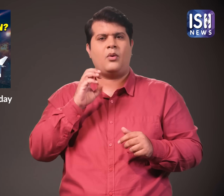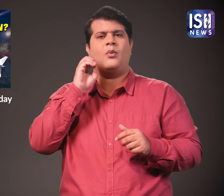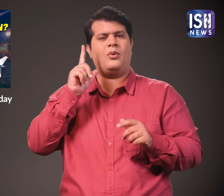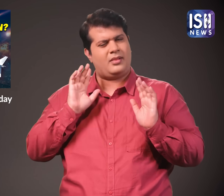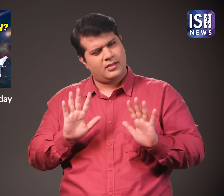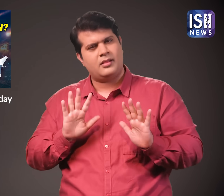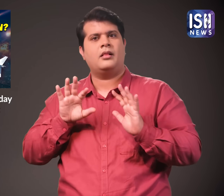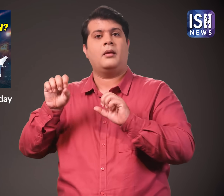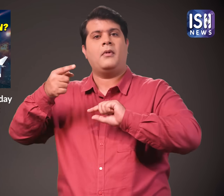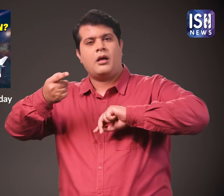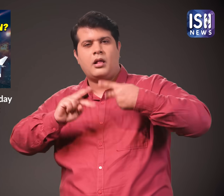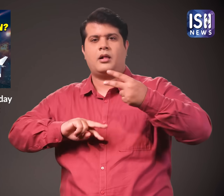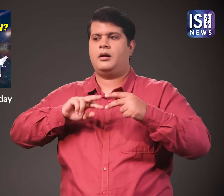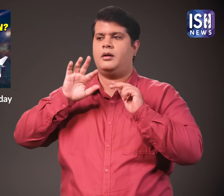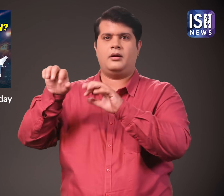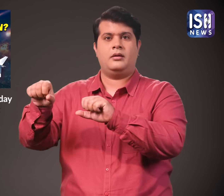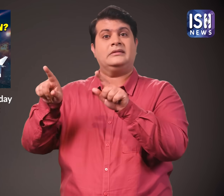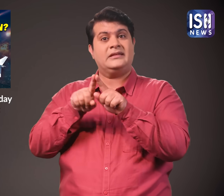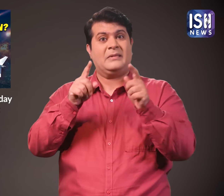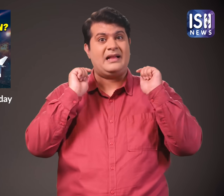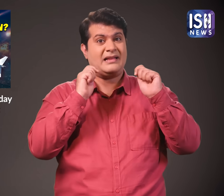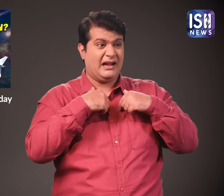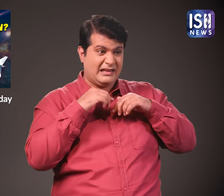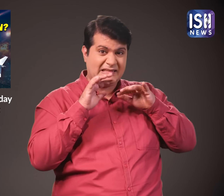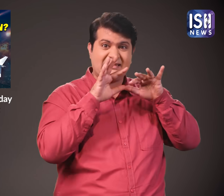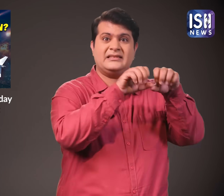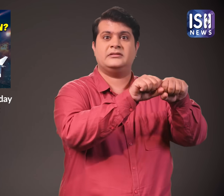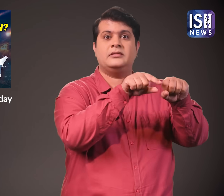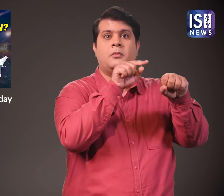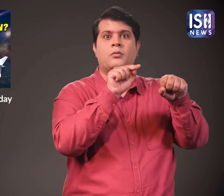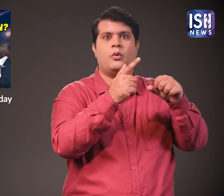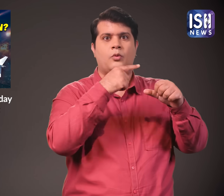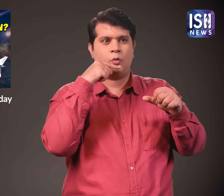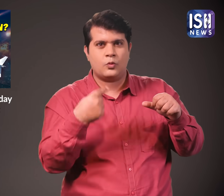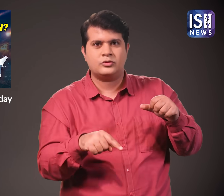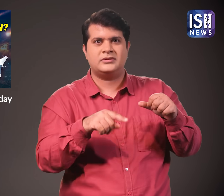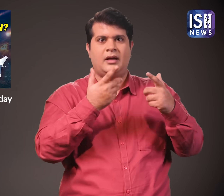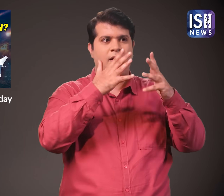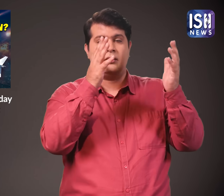Similarly, it plans to take control of Greenland, citing the threat from Russia.